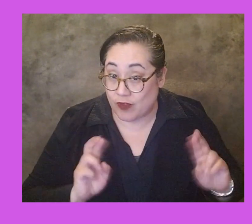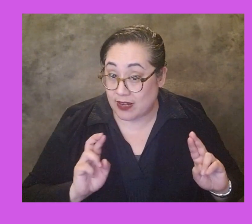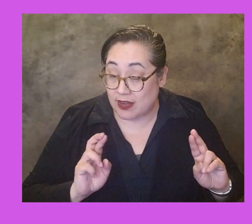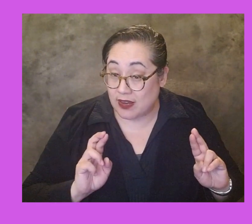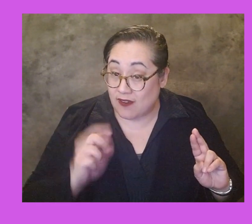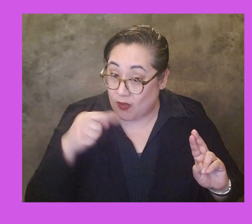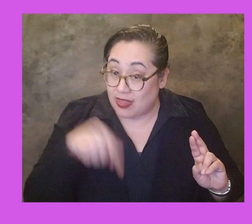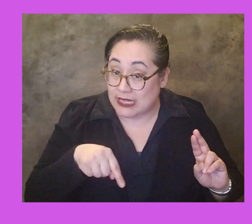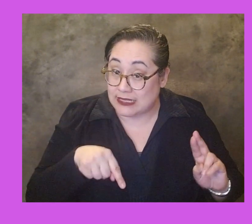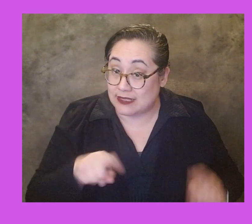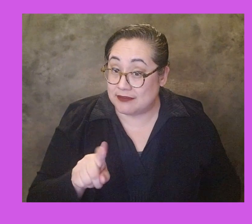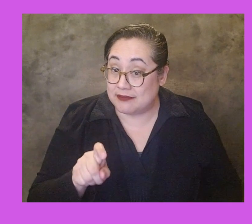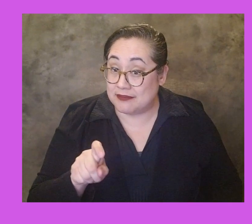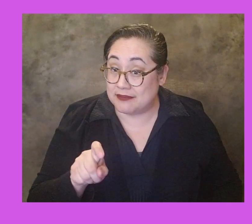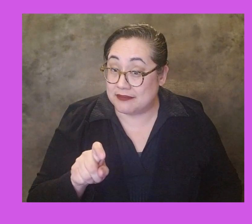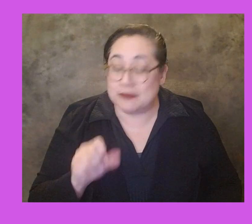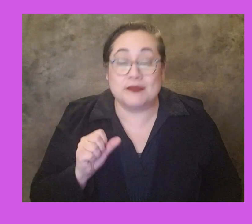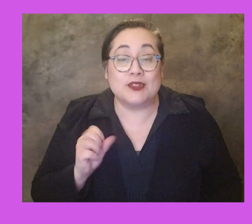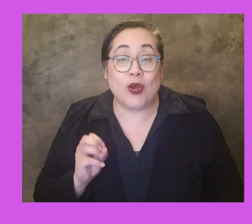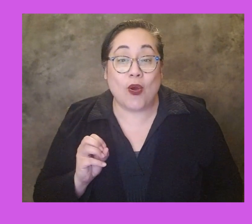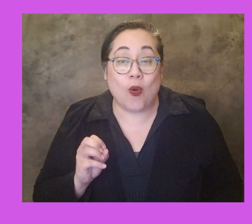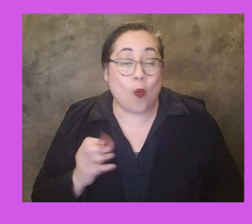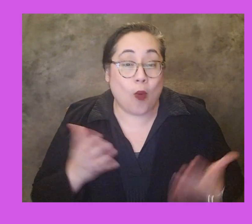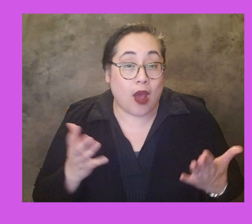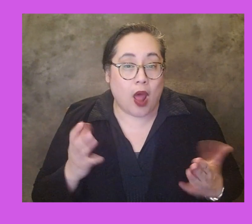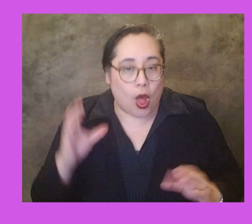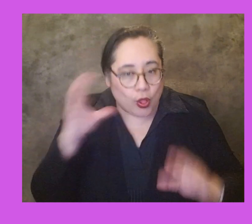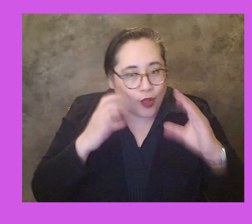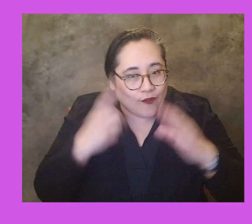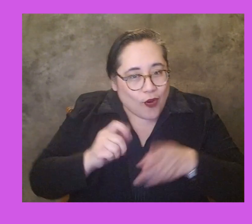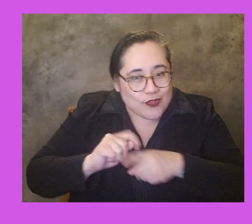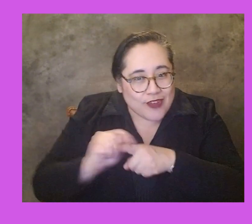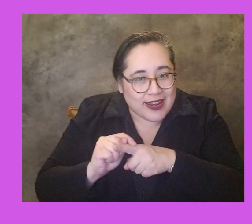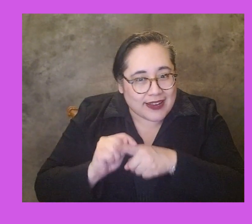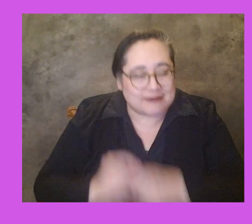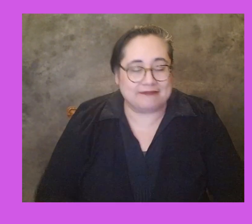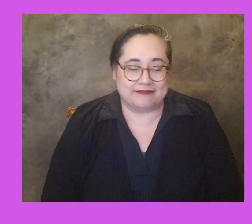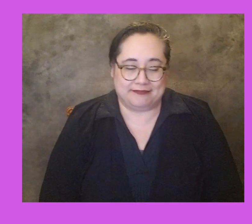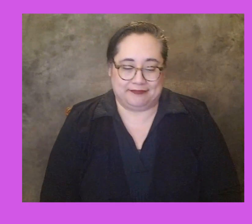now you have to ask yourself, are you ready for this?